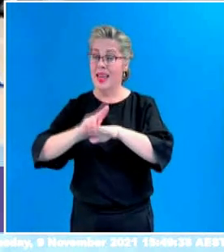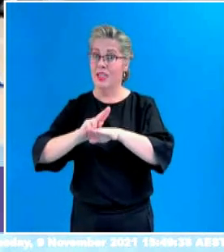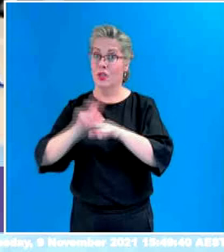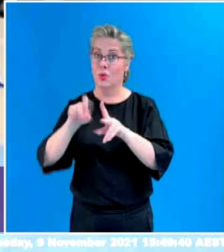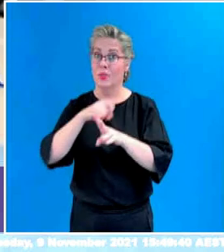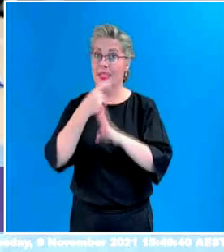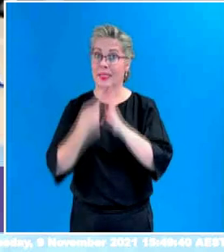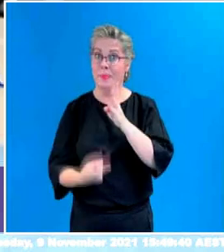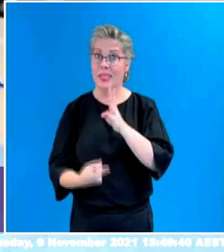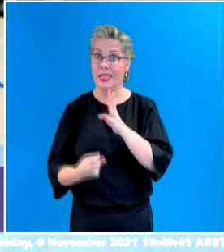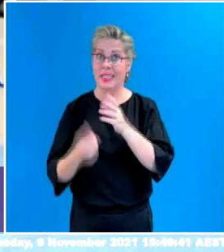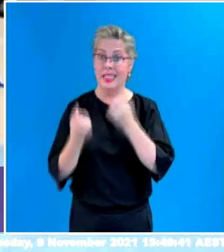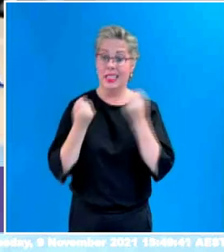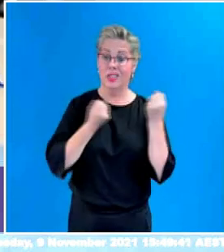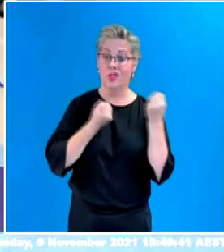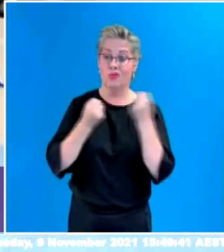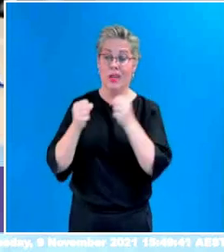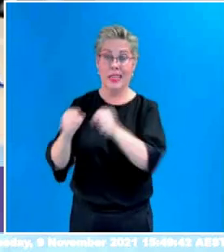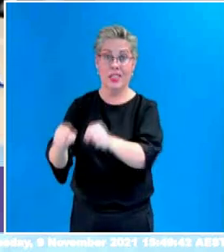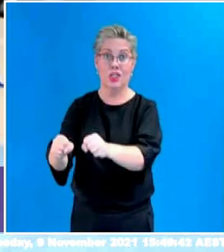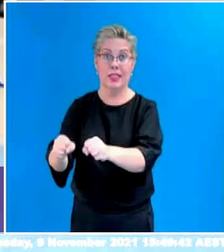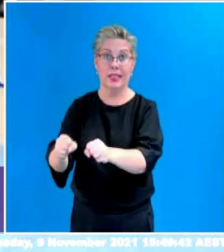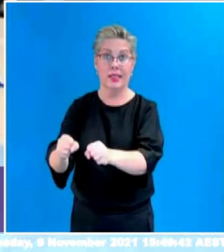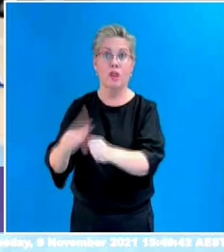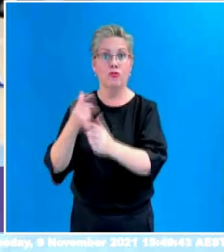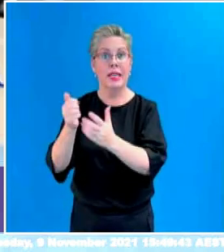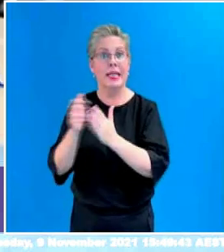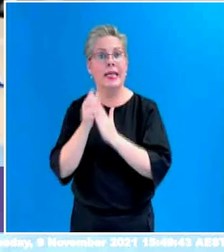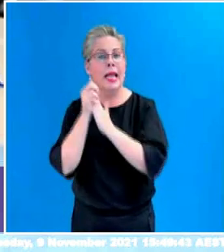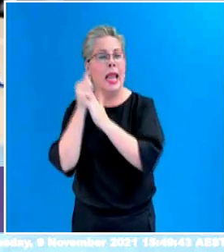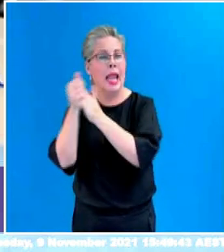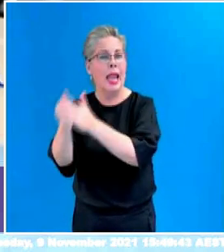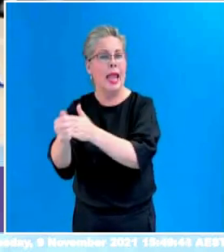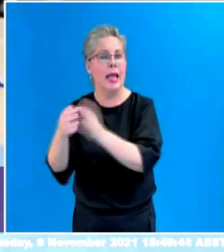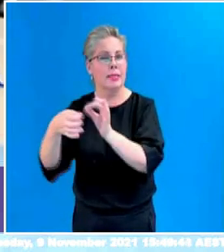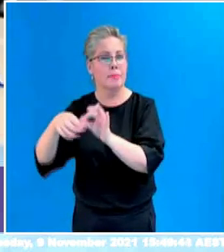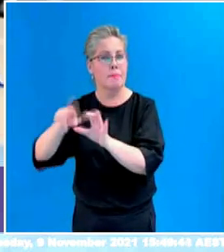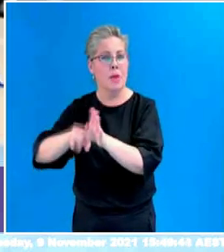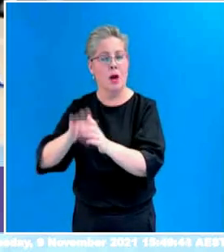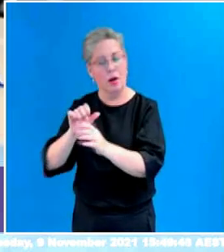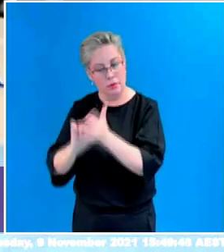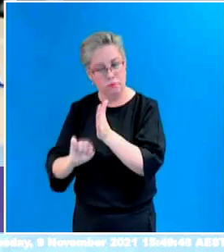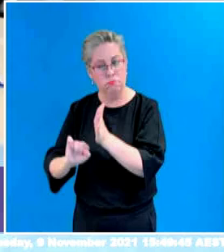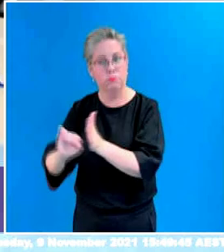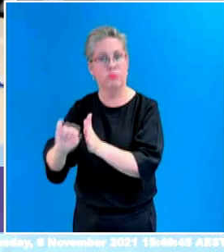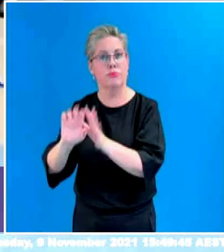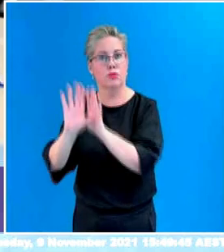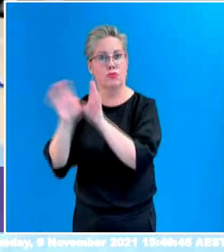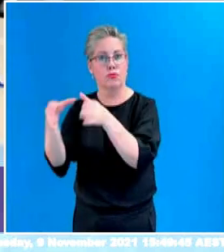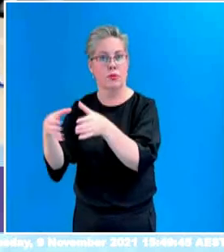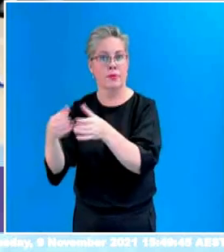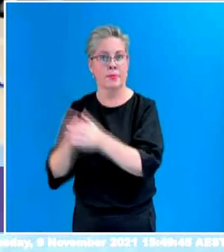It also drives improved action and performance of mainstream services and